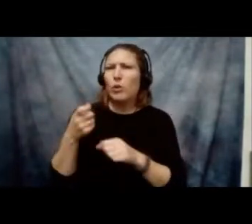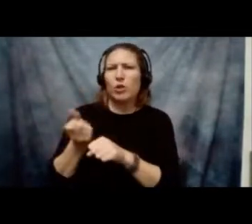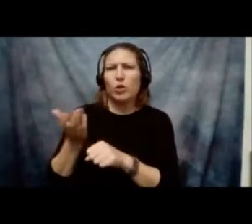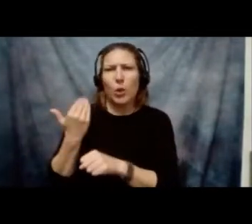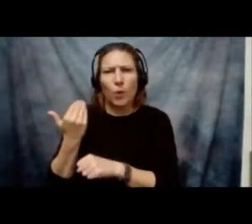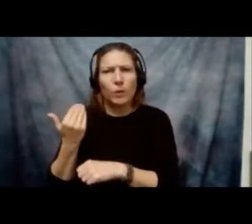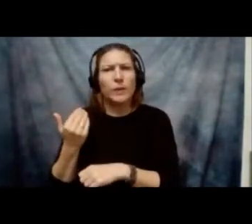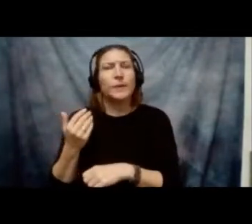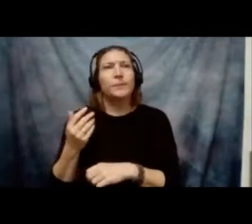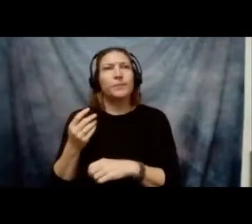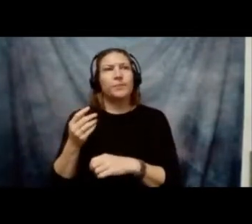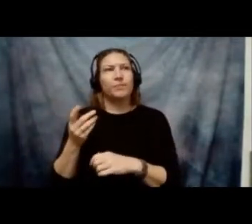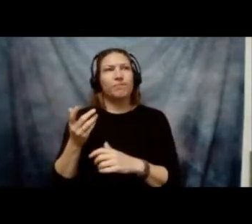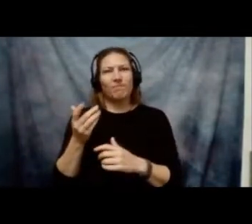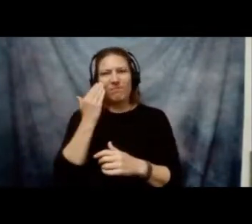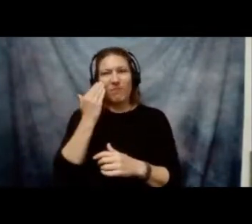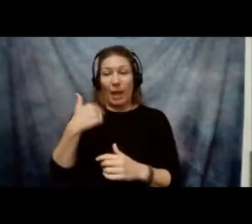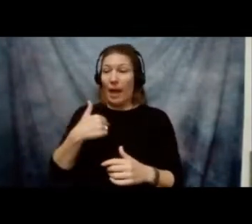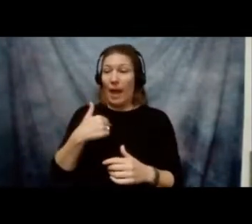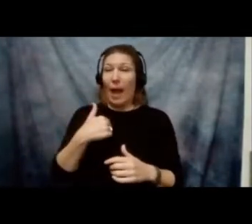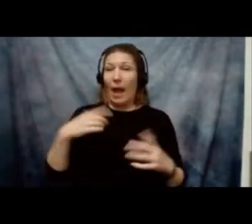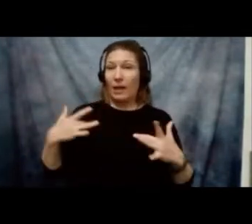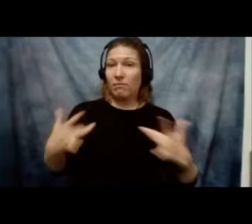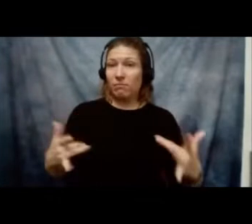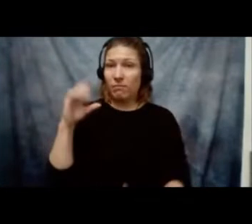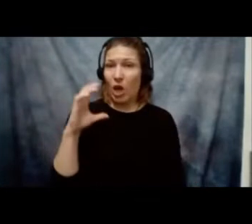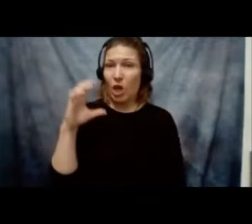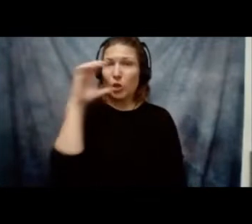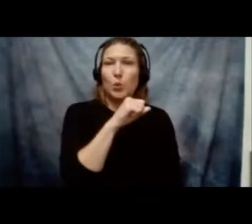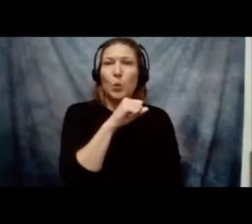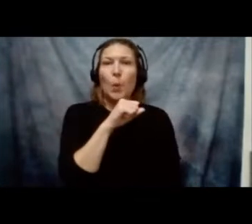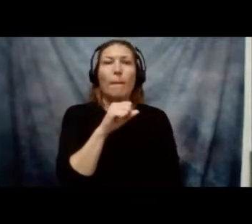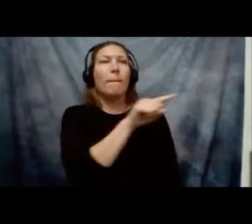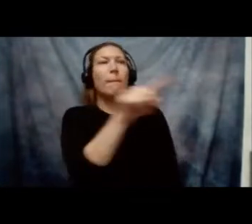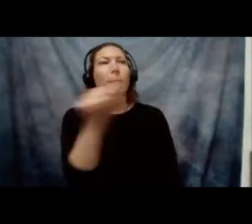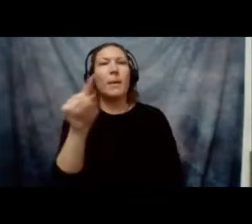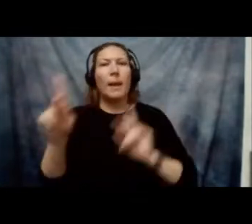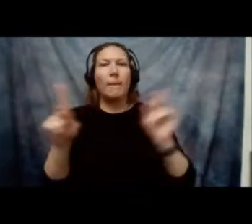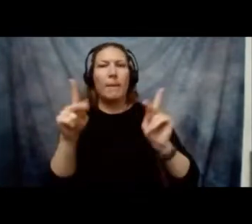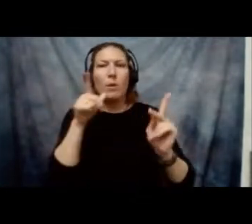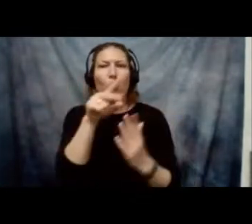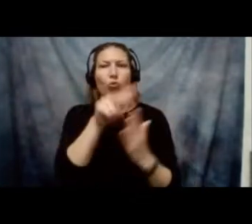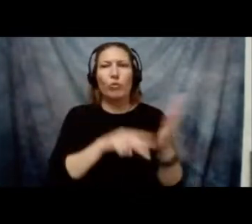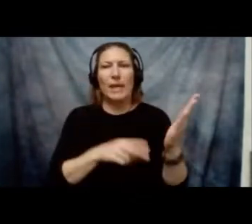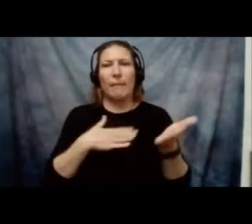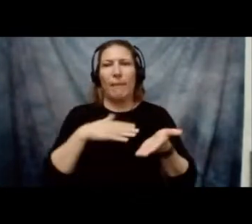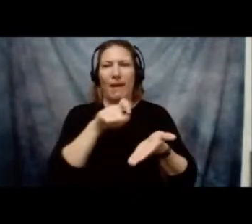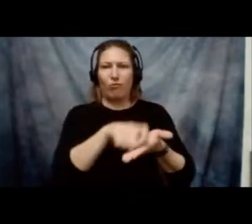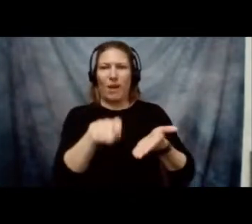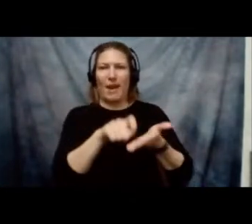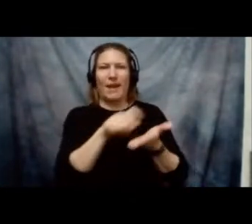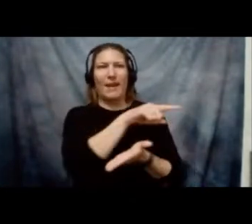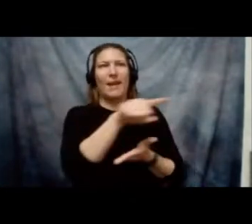audience was and what their literacy level was and that's really helped me simplify and condense my